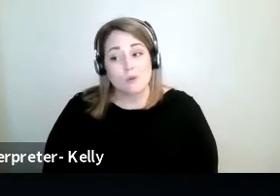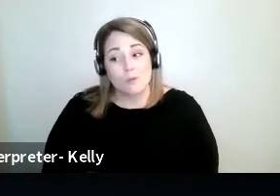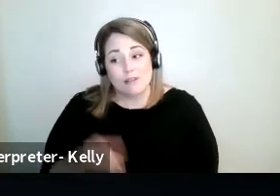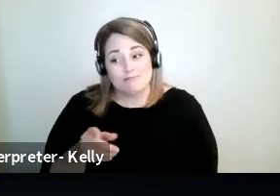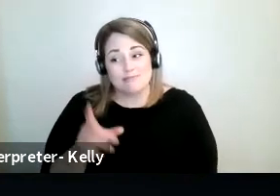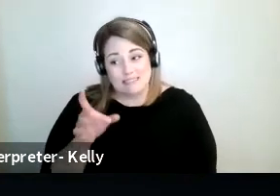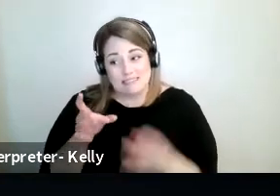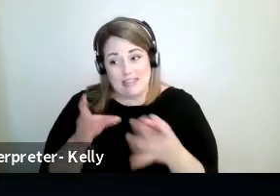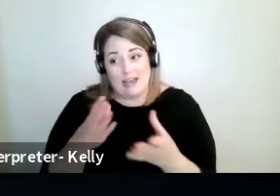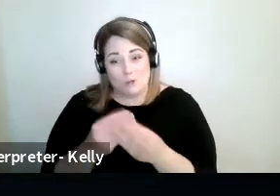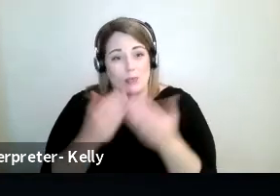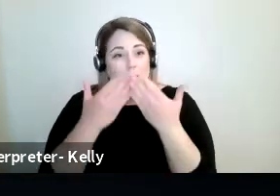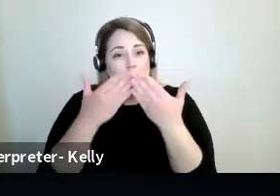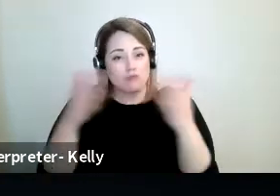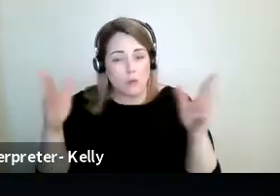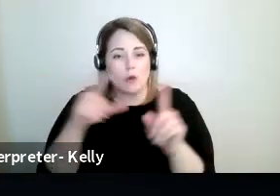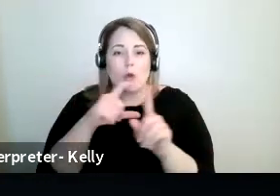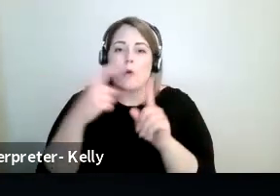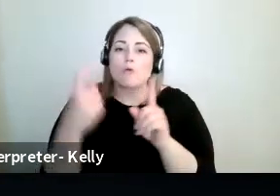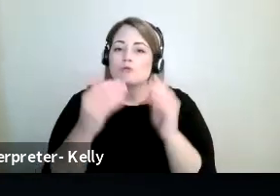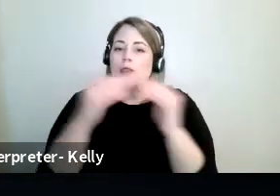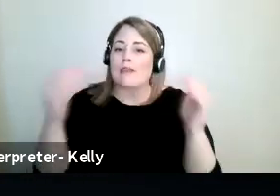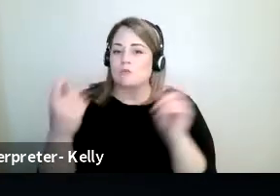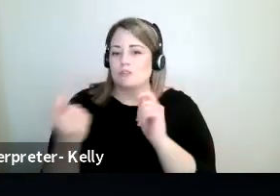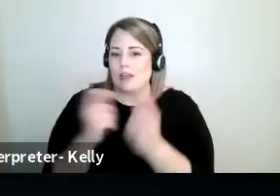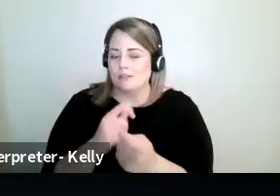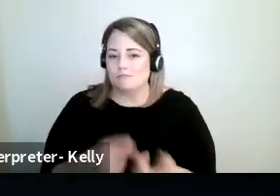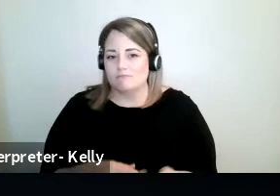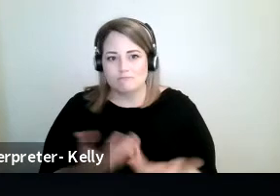cultural level change. How do we actually even see students with disabilities,